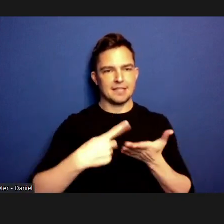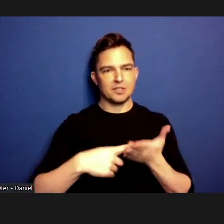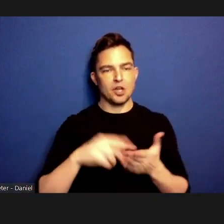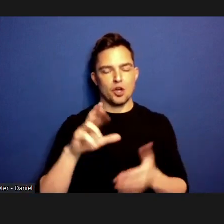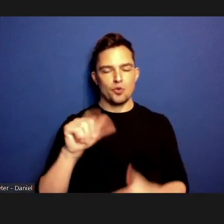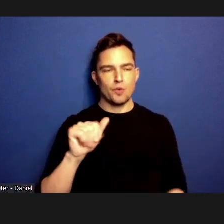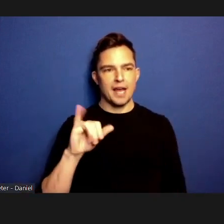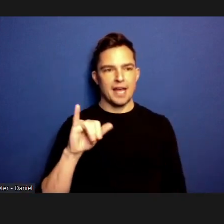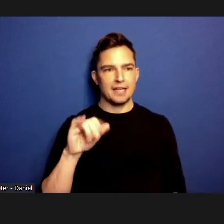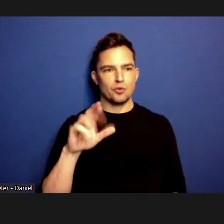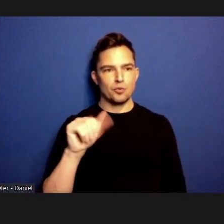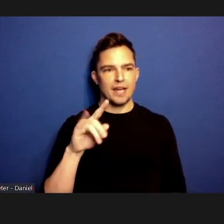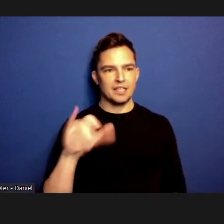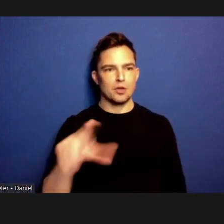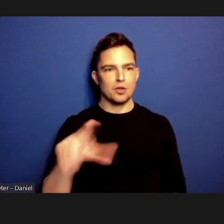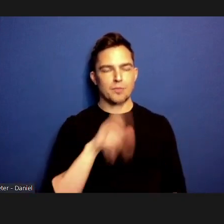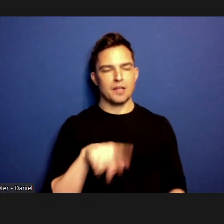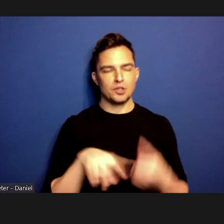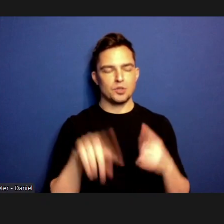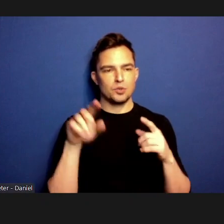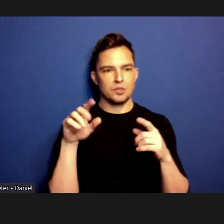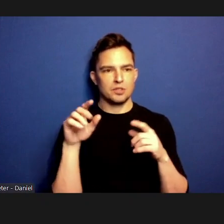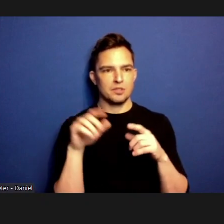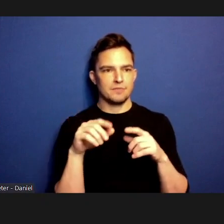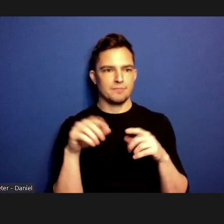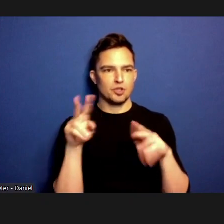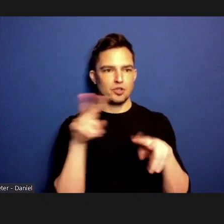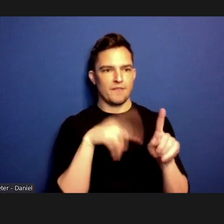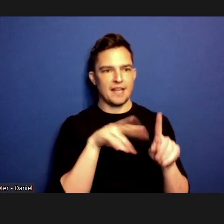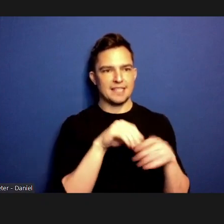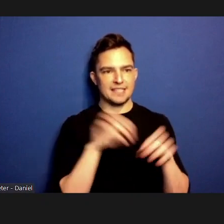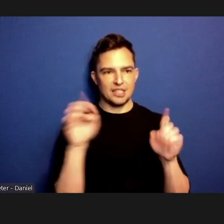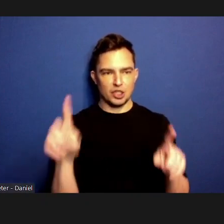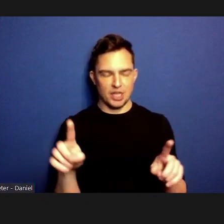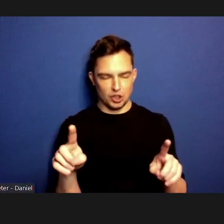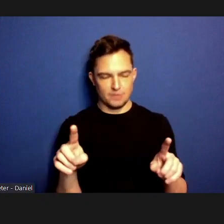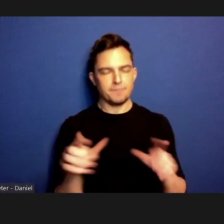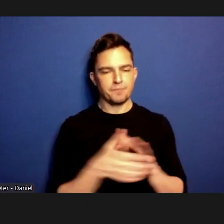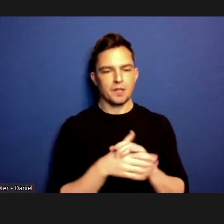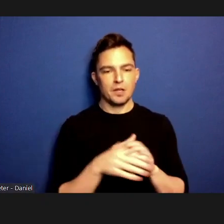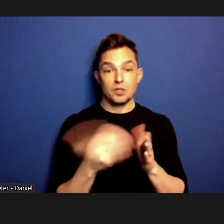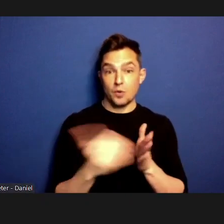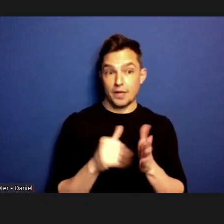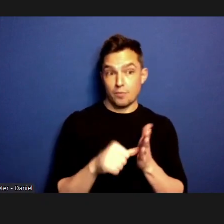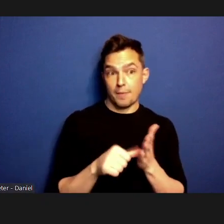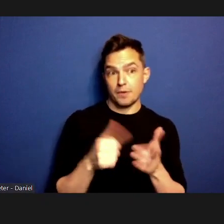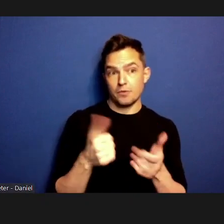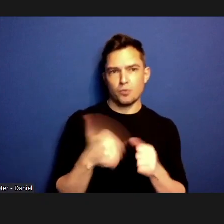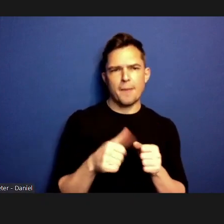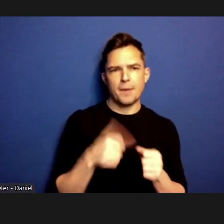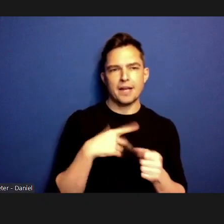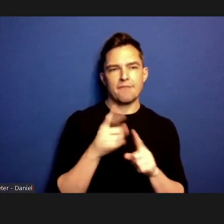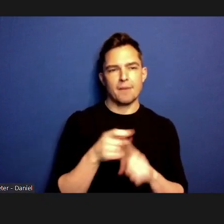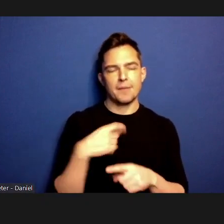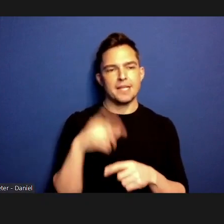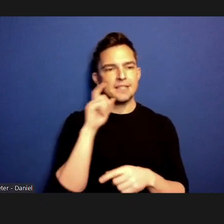to surveillance and education. So again, remember, I come from a sexual and reproductive health